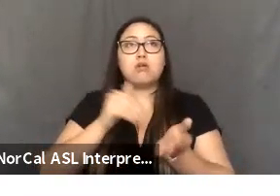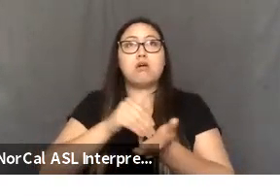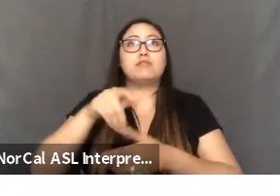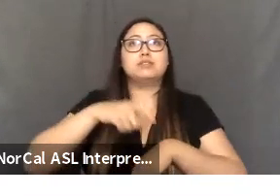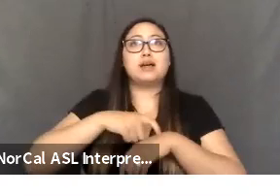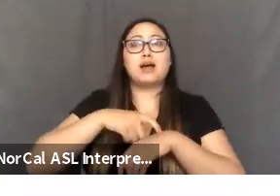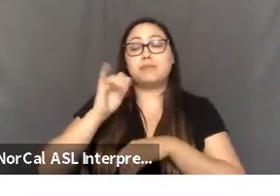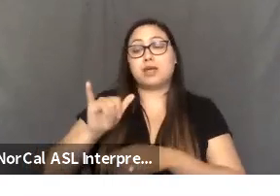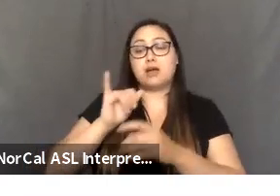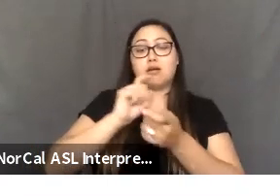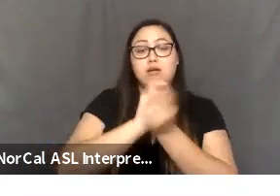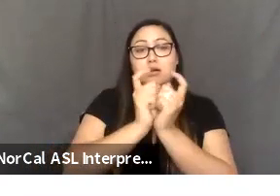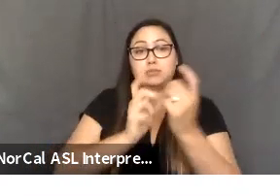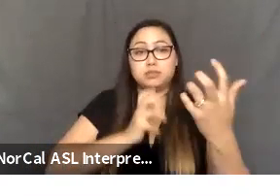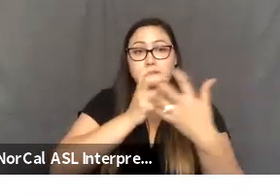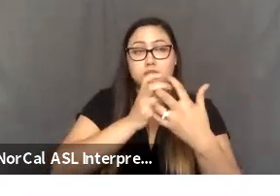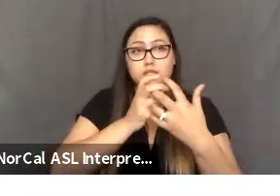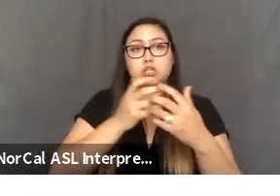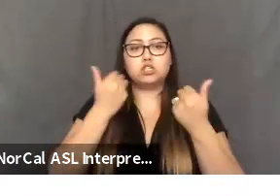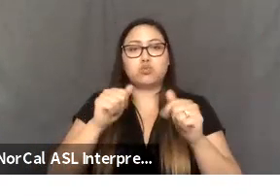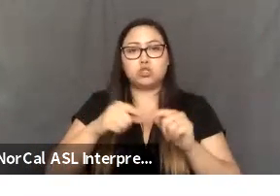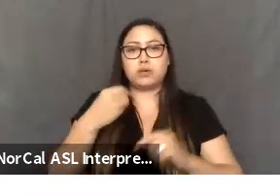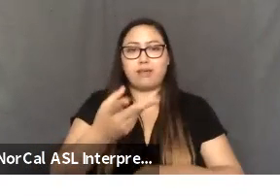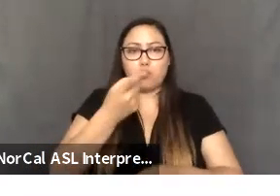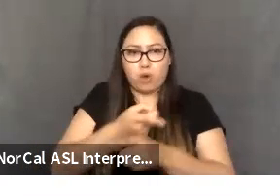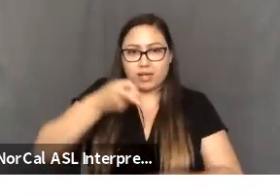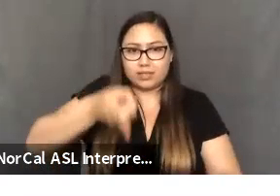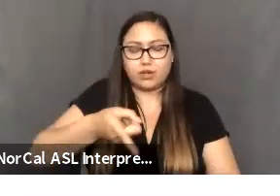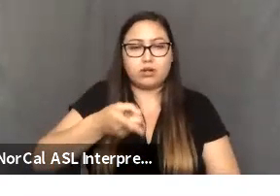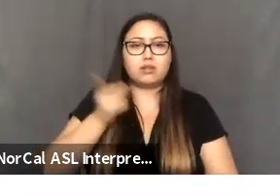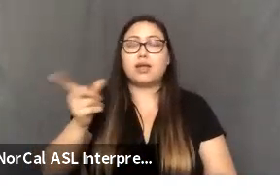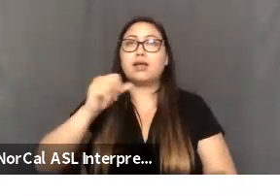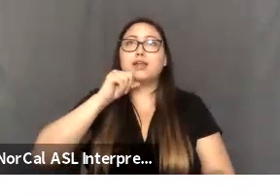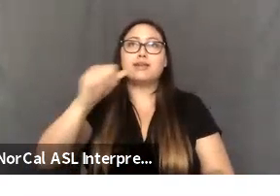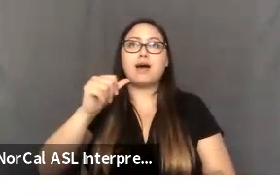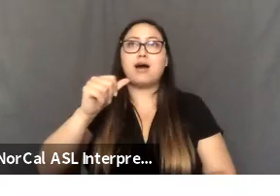were attempted to be provided on the spot. So, again, they were not proactively identifying,